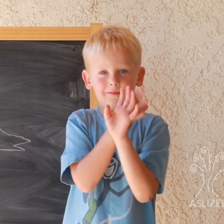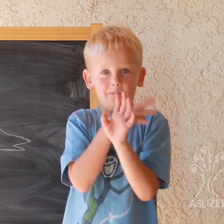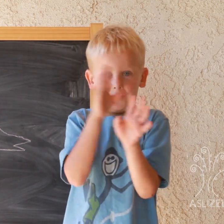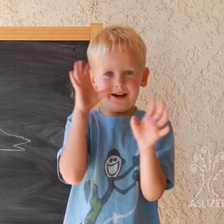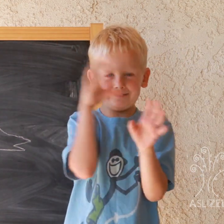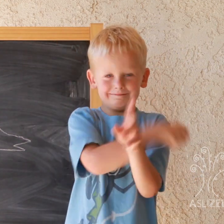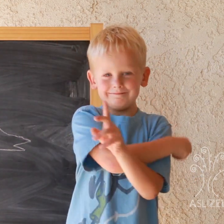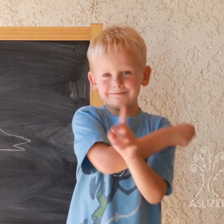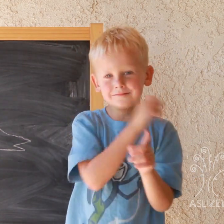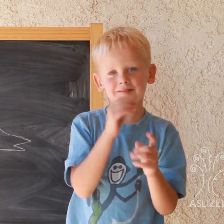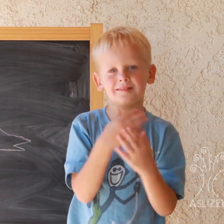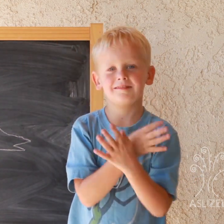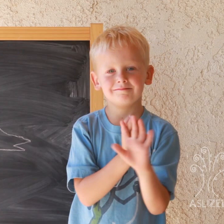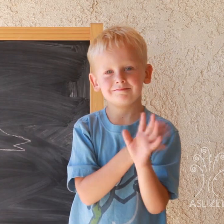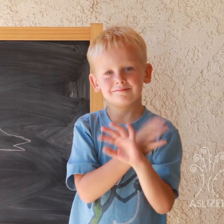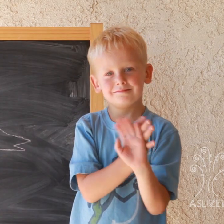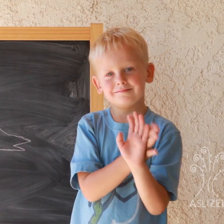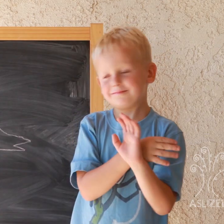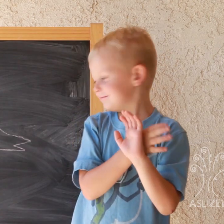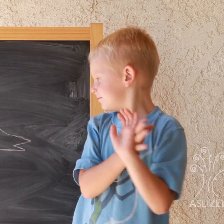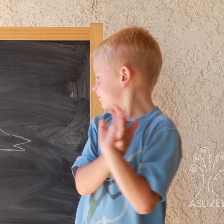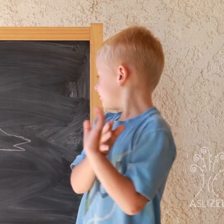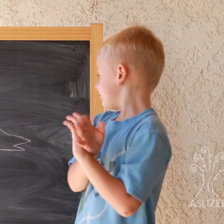The shark looked around and saw a seal then ate it.